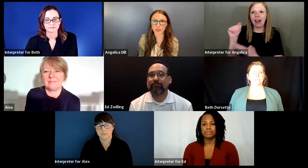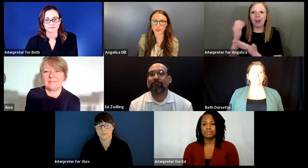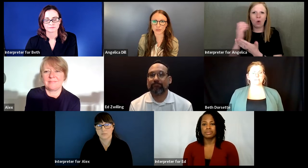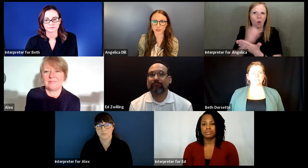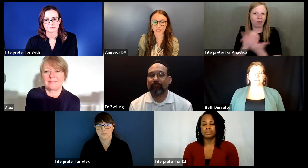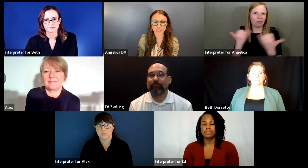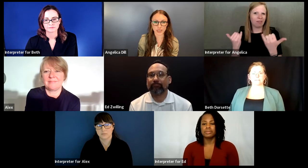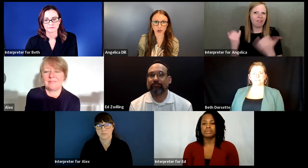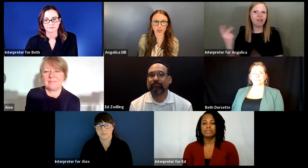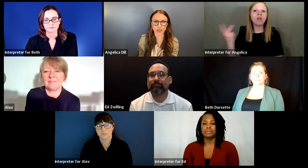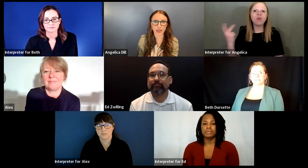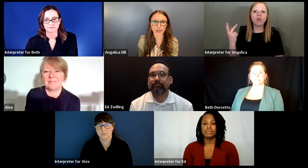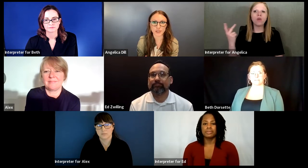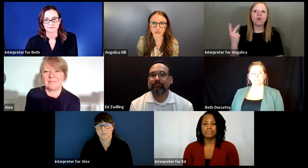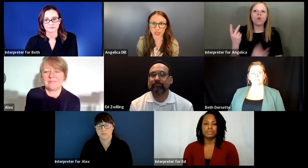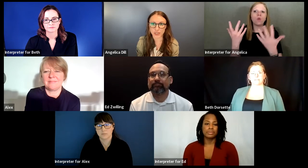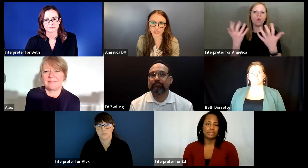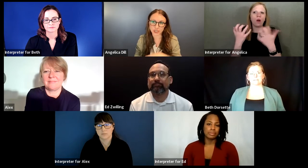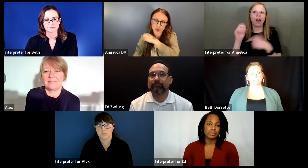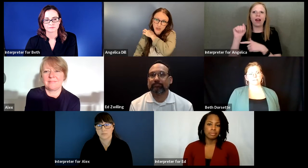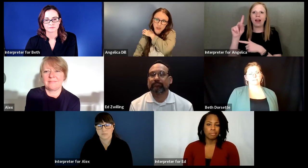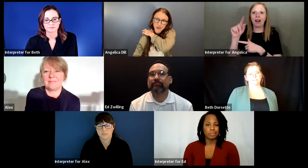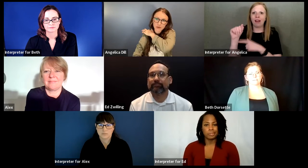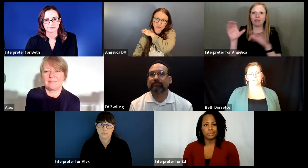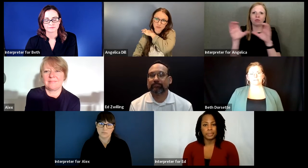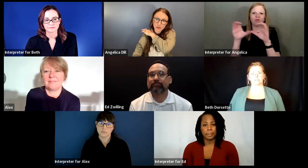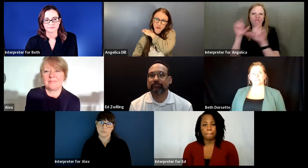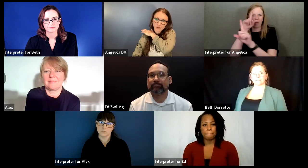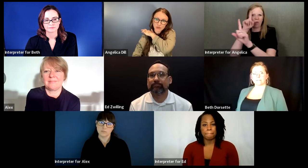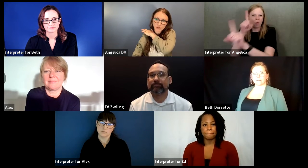We're looking to get our ADA certification.